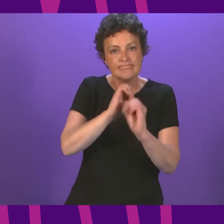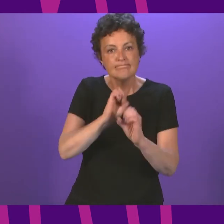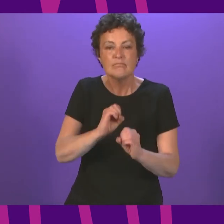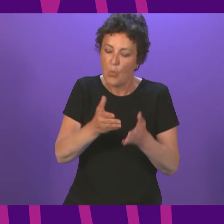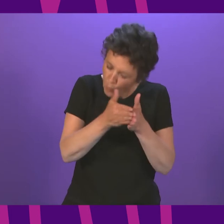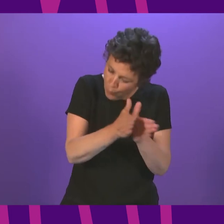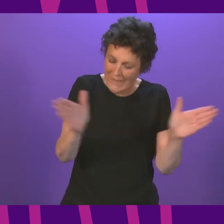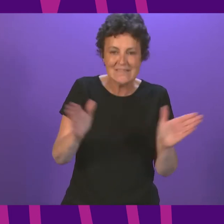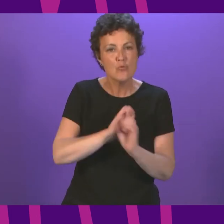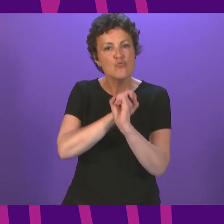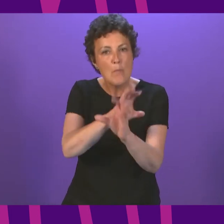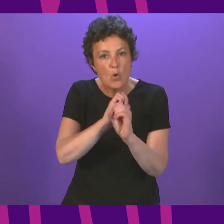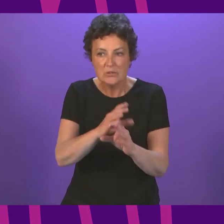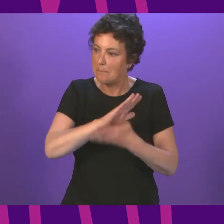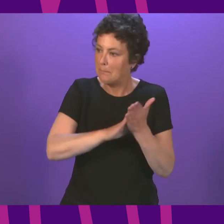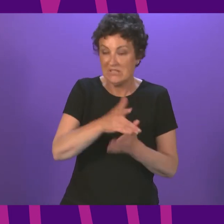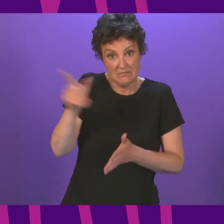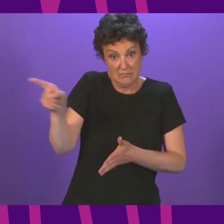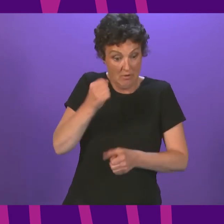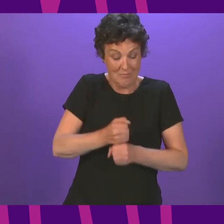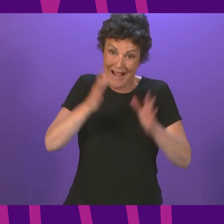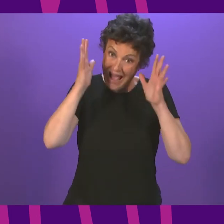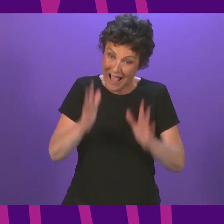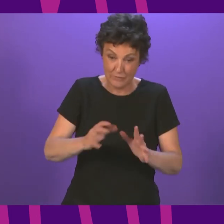requirement that would bind it to report to Parliament on the impact of the extension